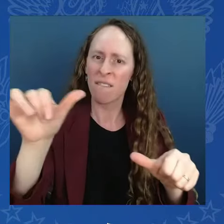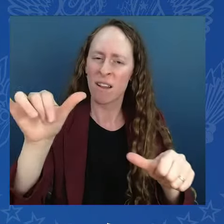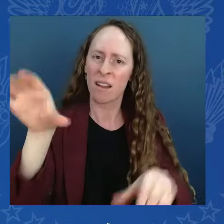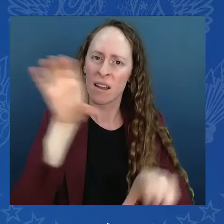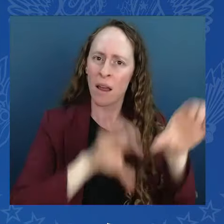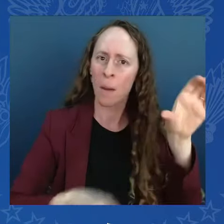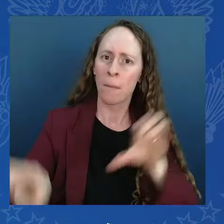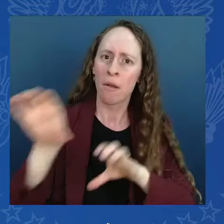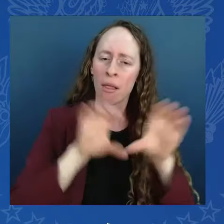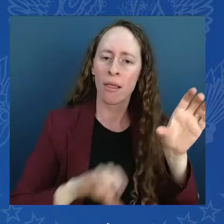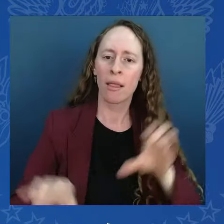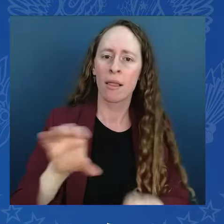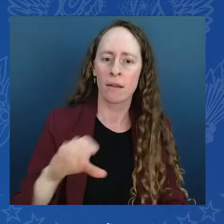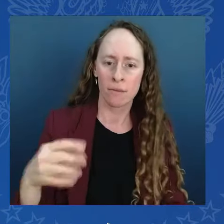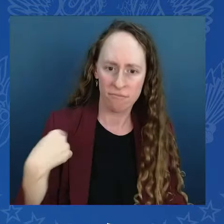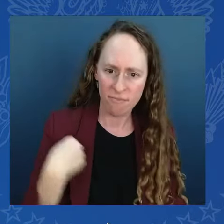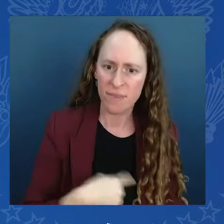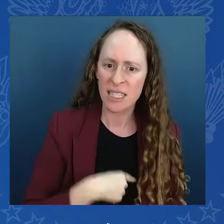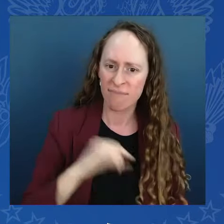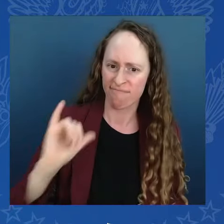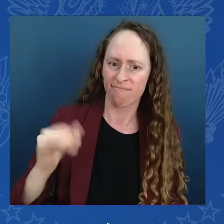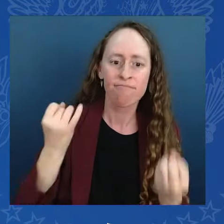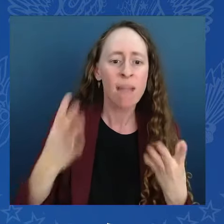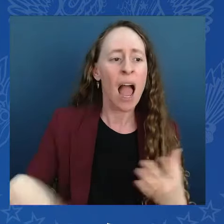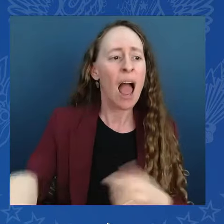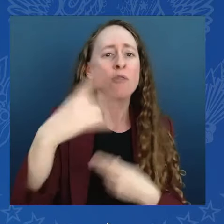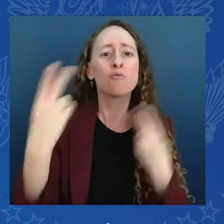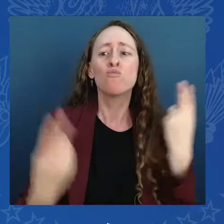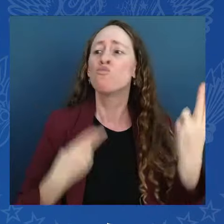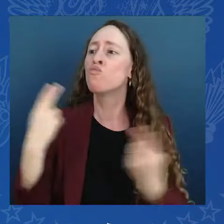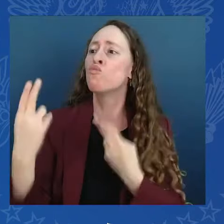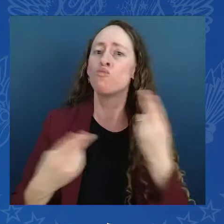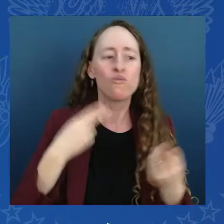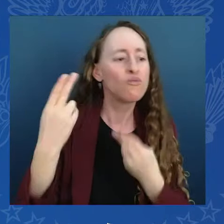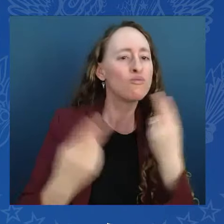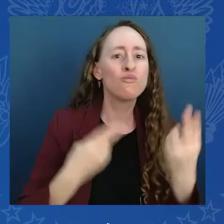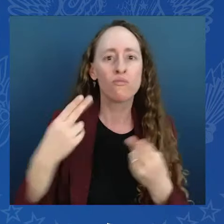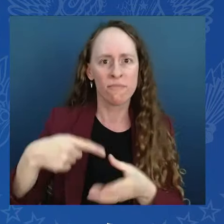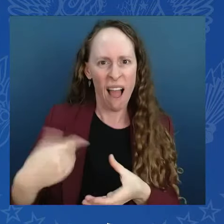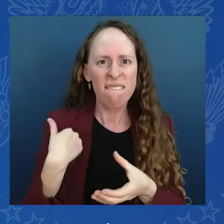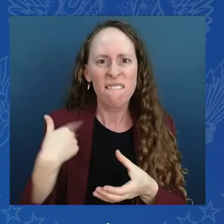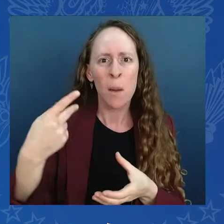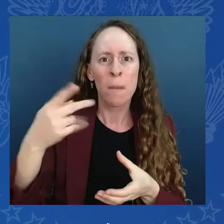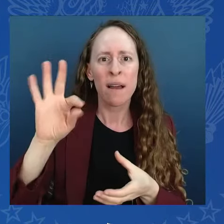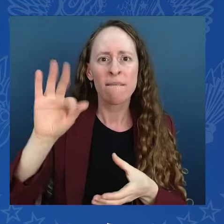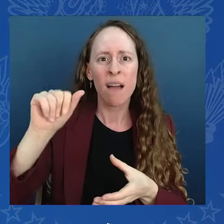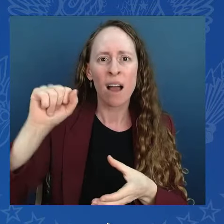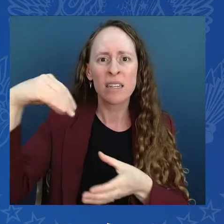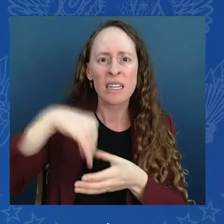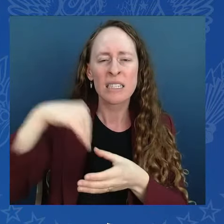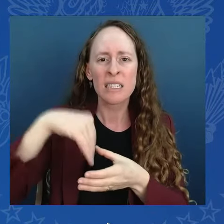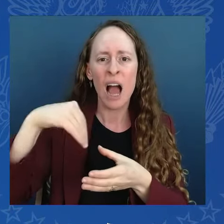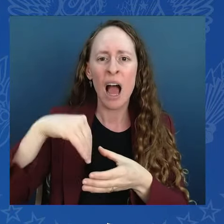but are unsafe and shown to contribute to cancer and other health conditions. We set the first-ever drinking water standard